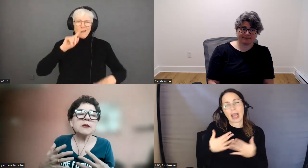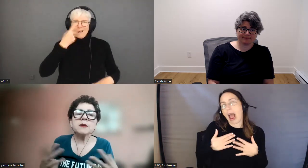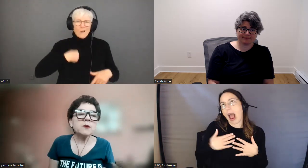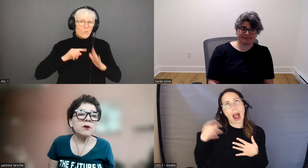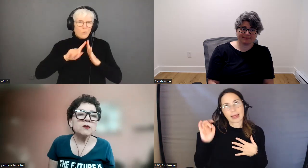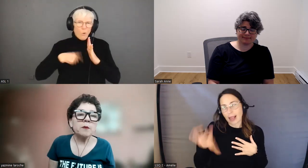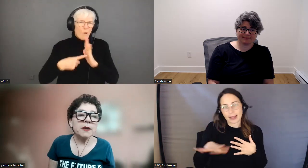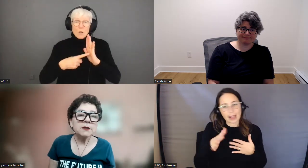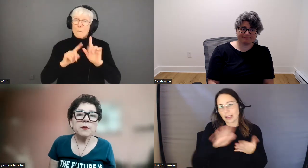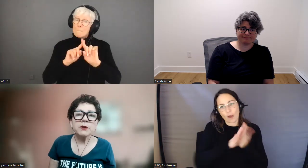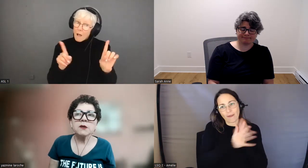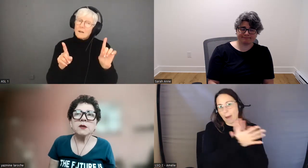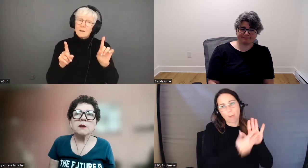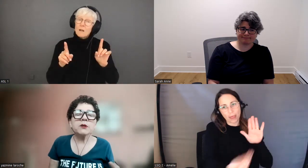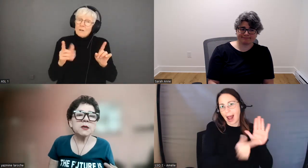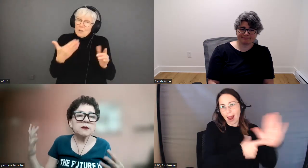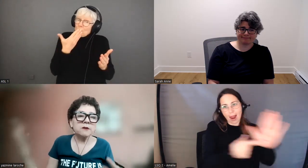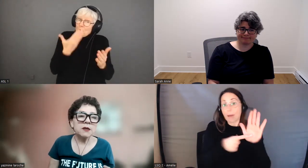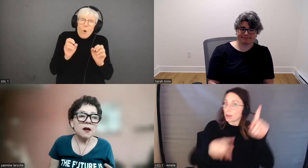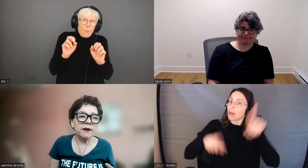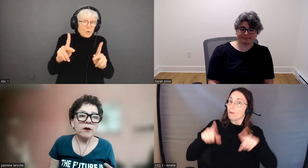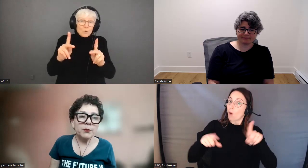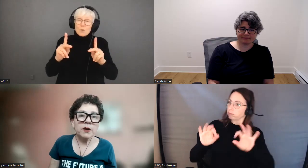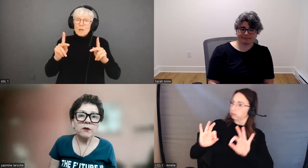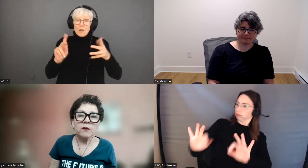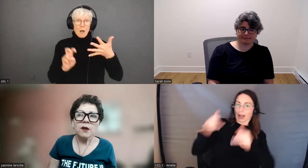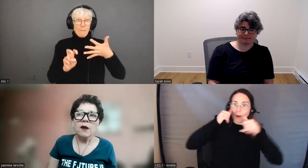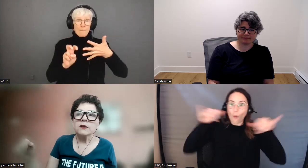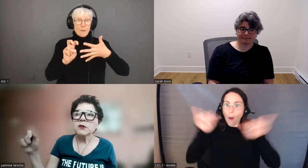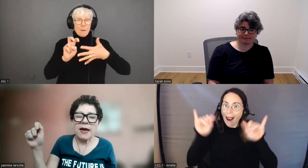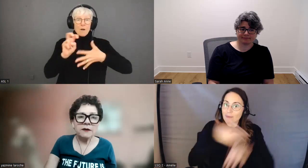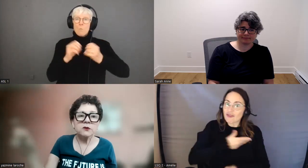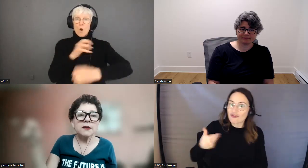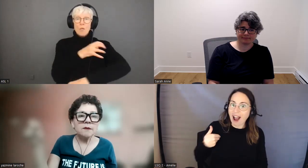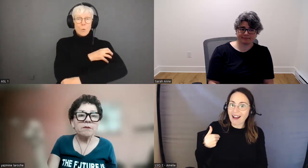sometimes we have a tremendous opportunity particularly the higher up we go to actually